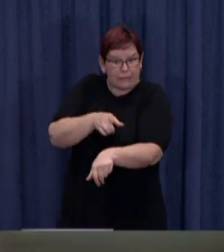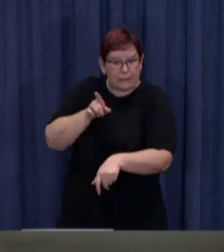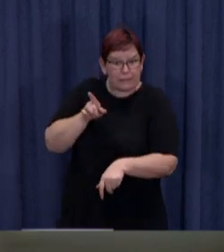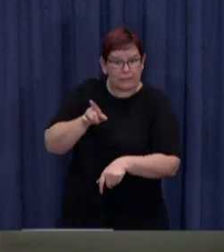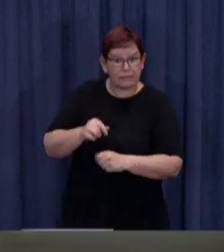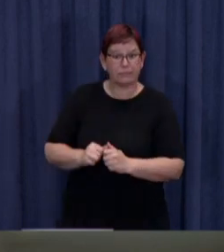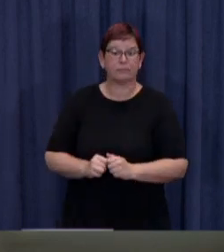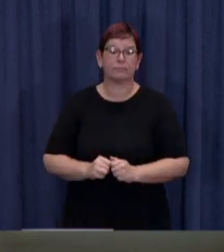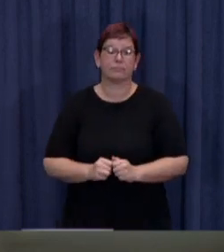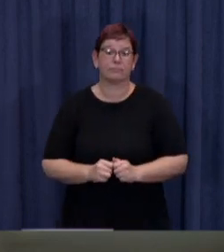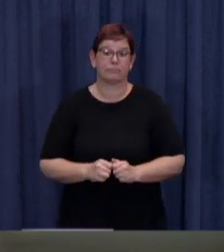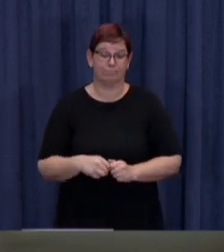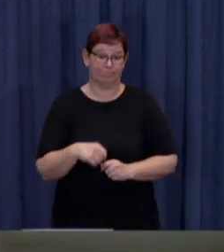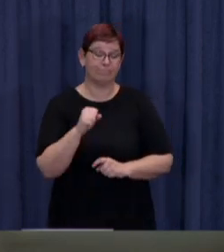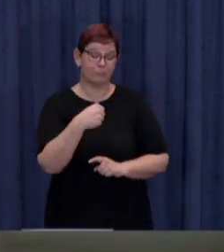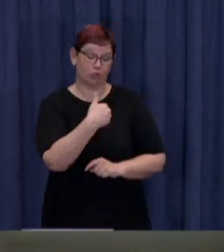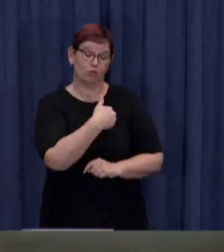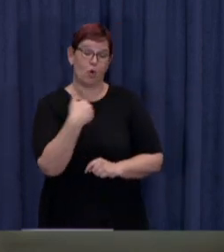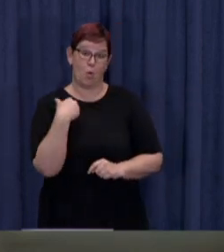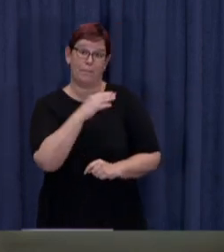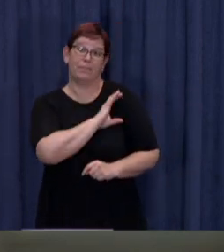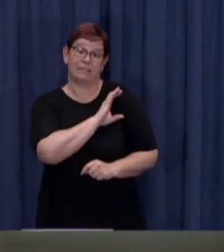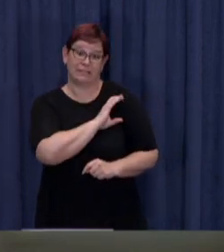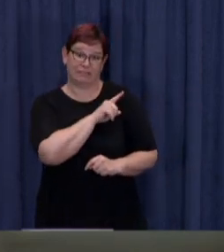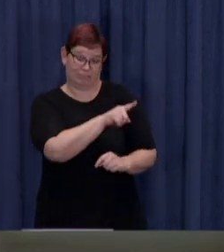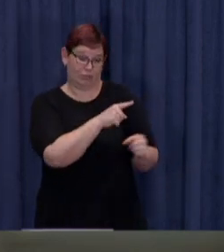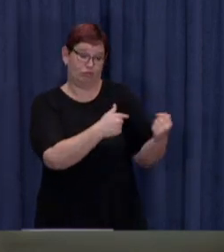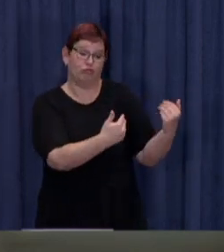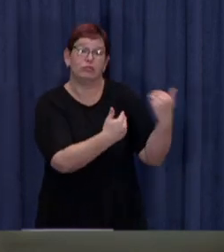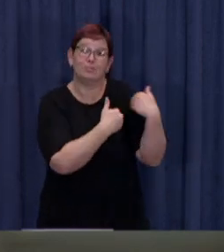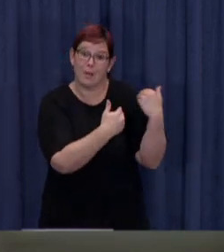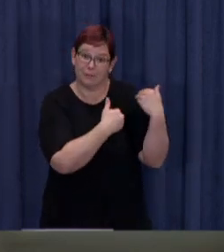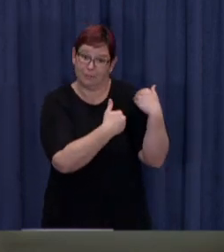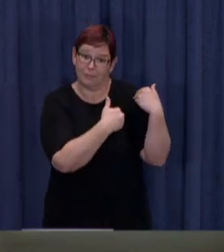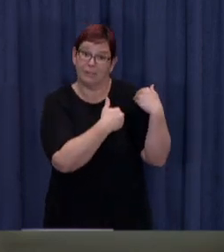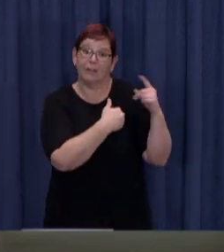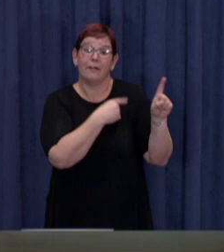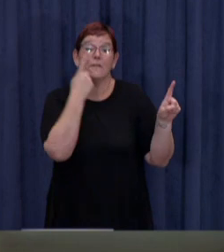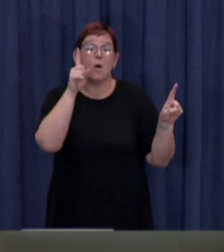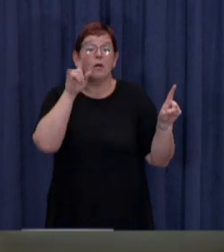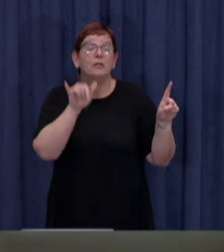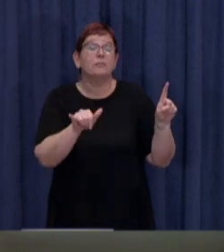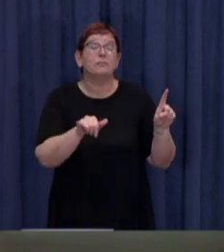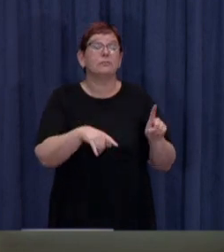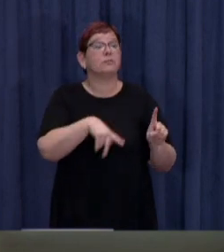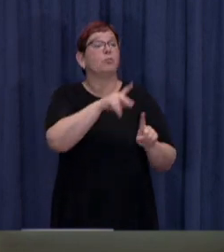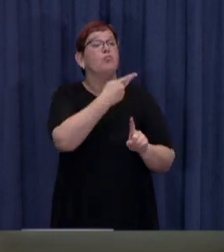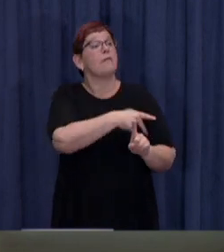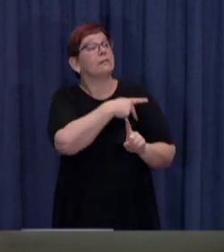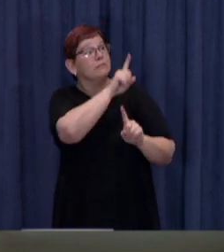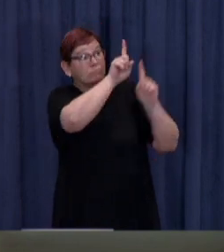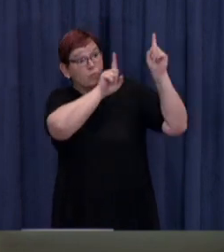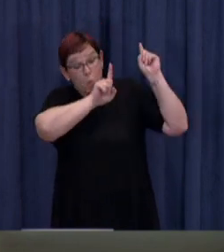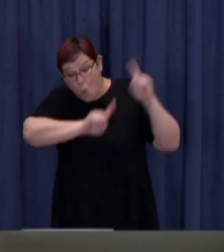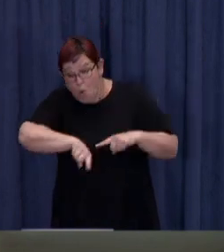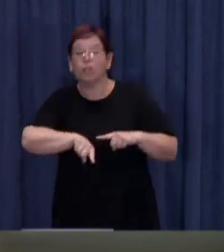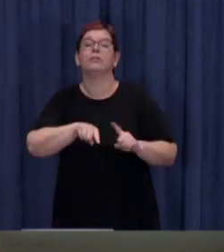principally responsible for the enforcement of all of the orders of the Province leave alone our own orders and in some cases it's public health people